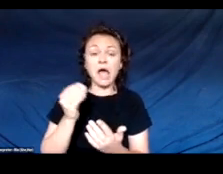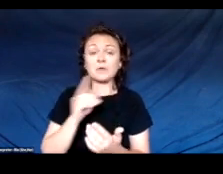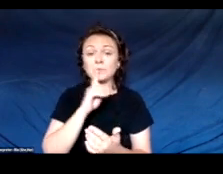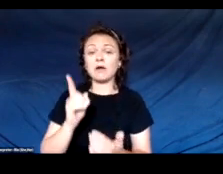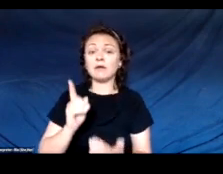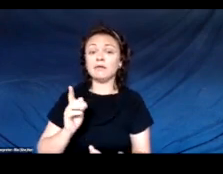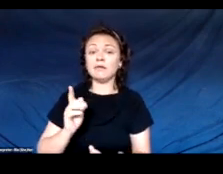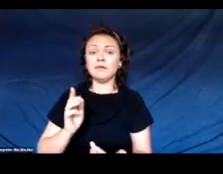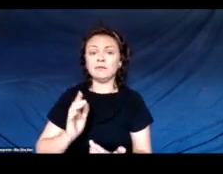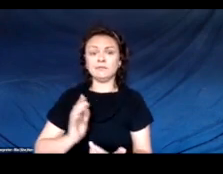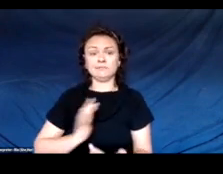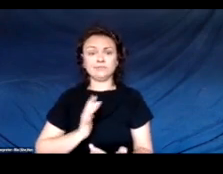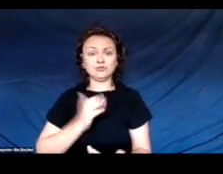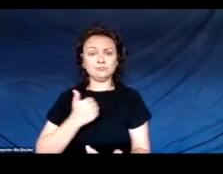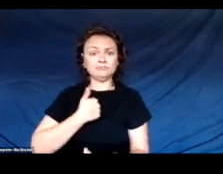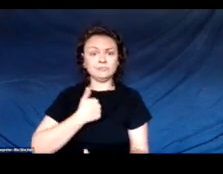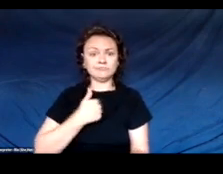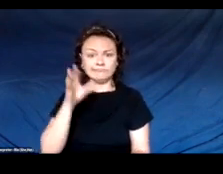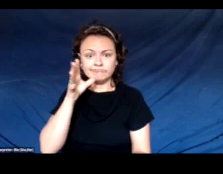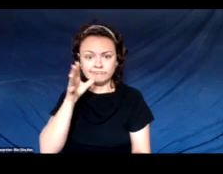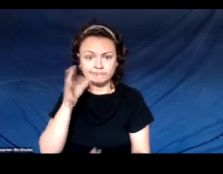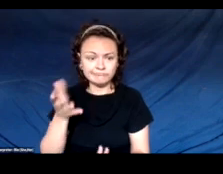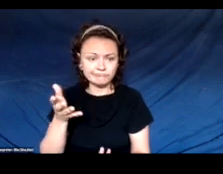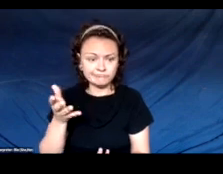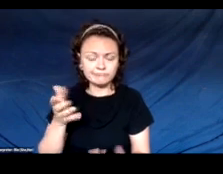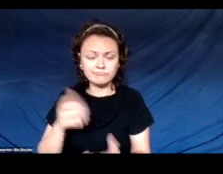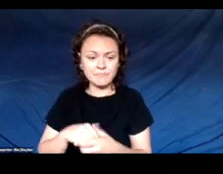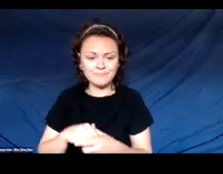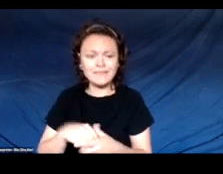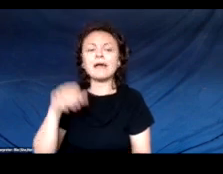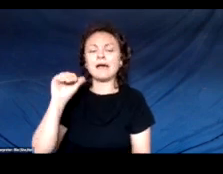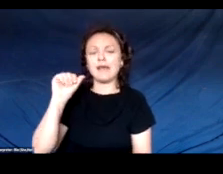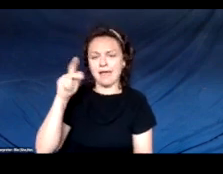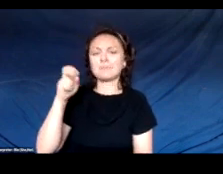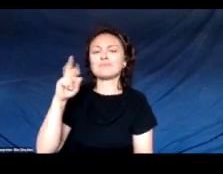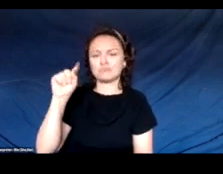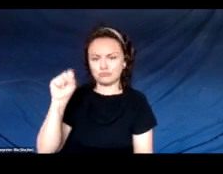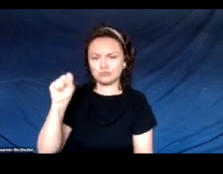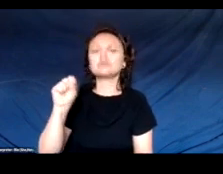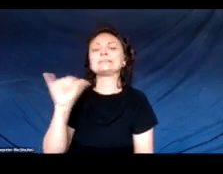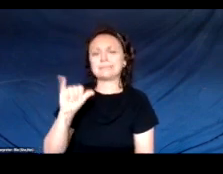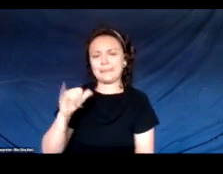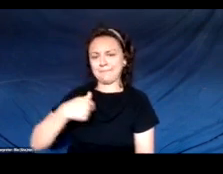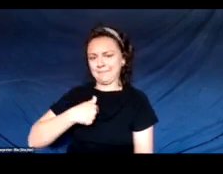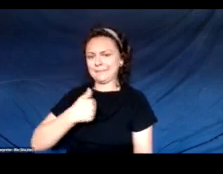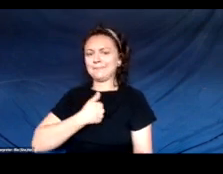My husband also has Apert basically,